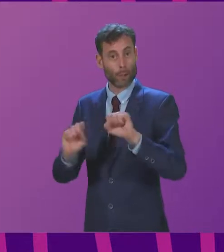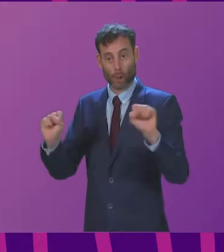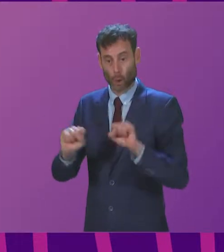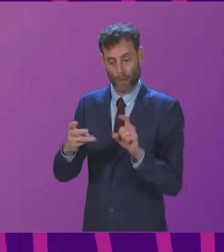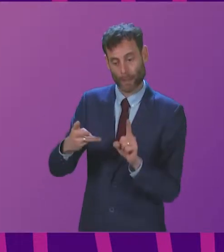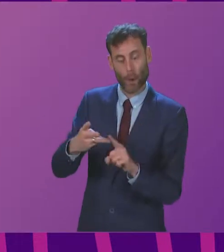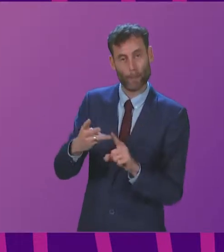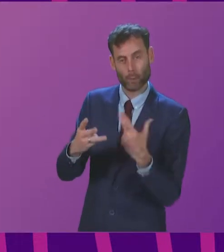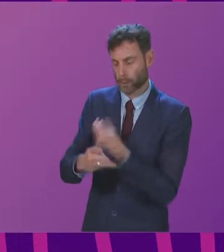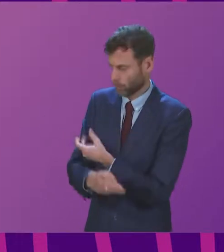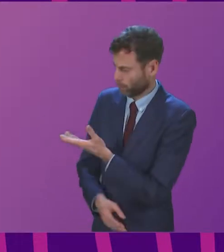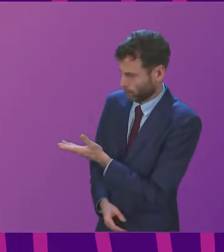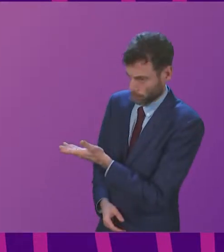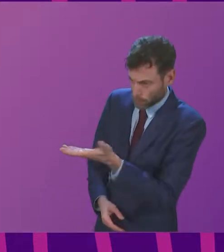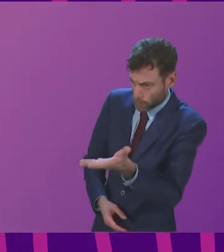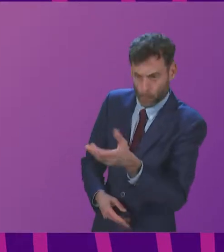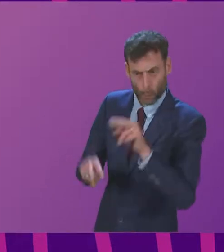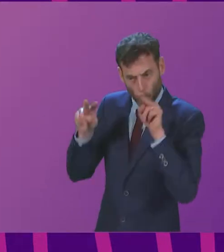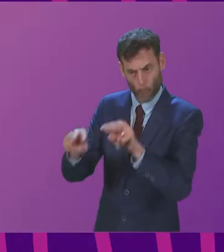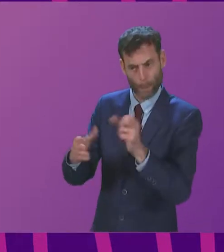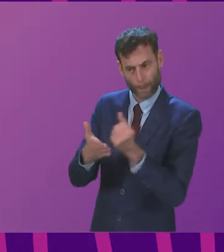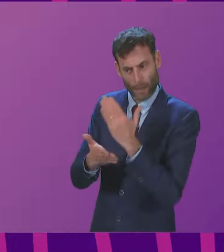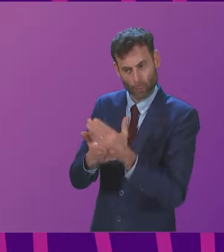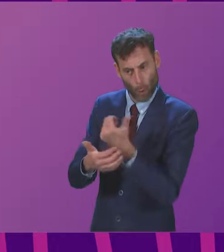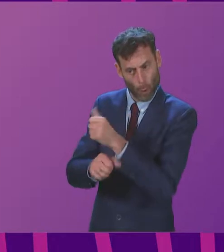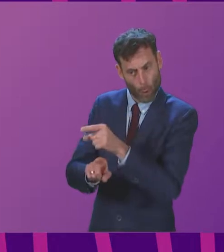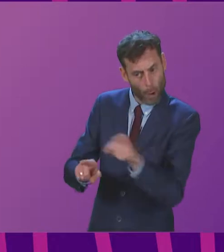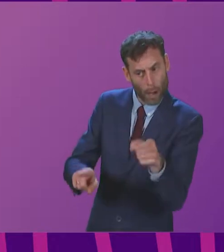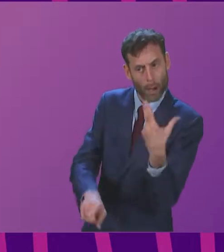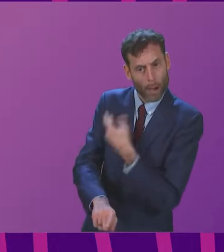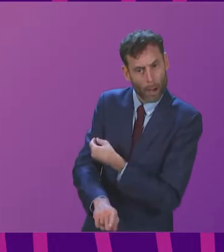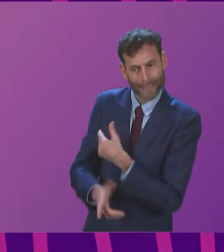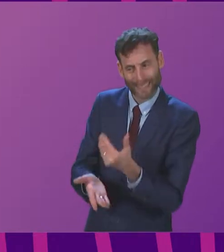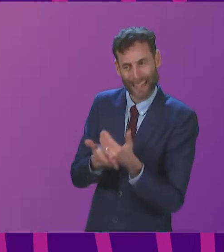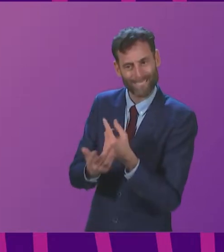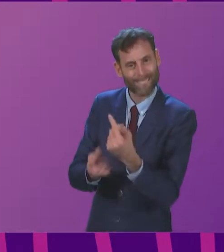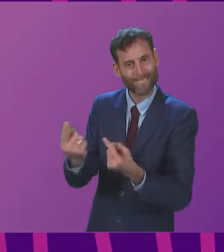What urgent action are we taking to make sure that all those people have adequate levels of protection as we head into the winter months?